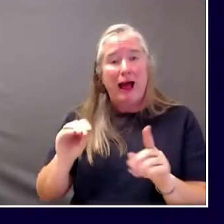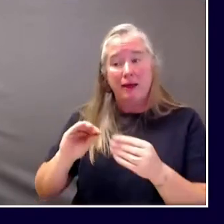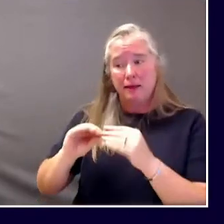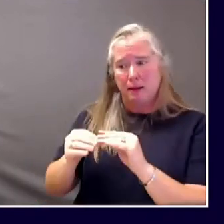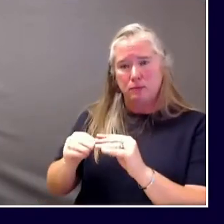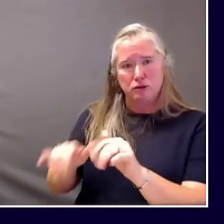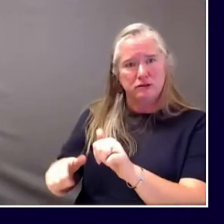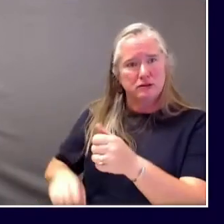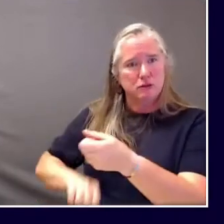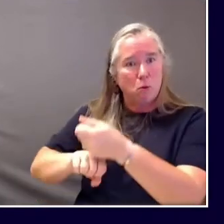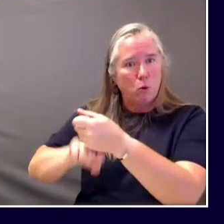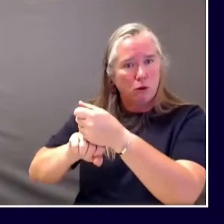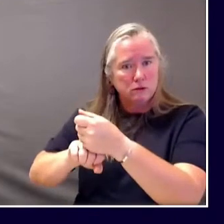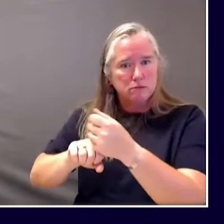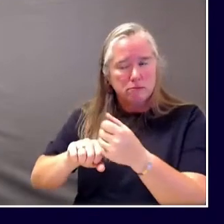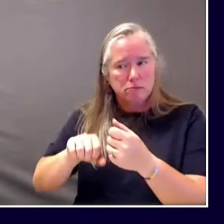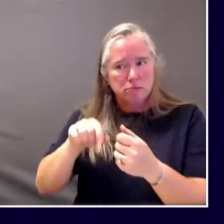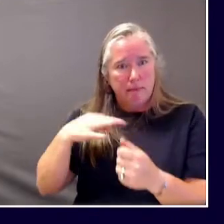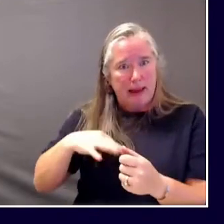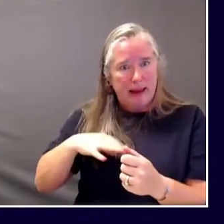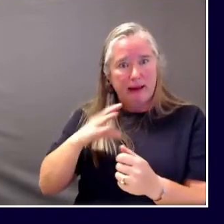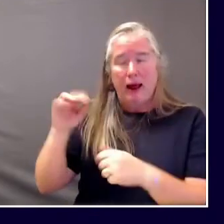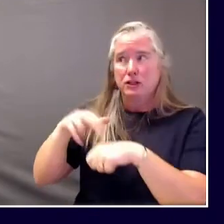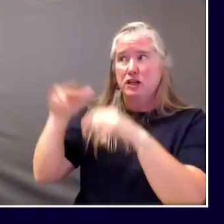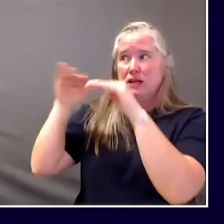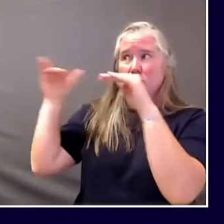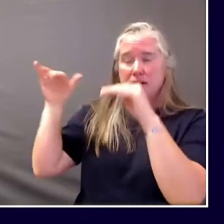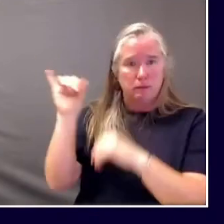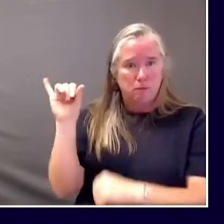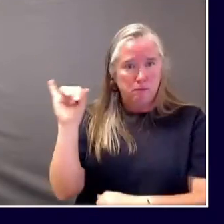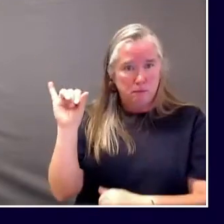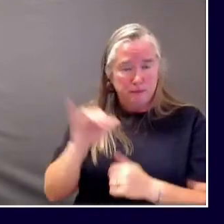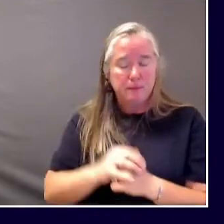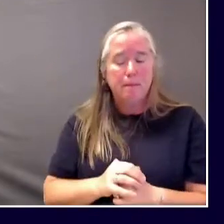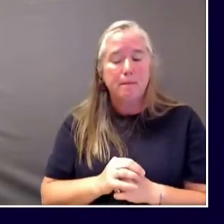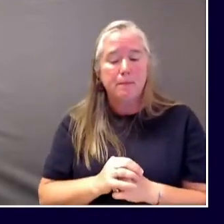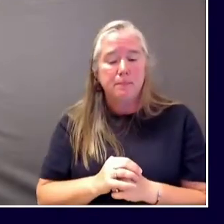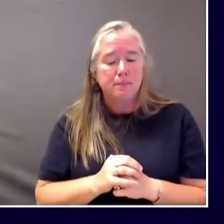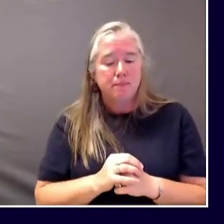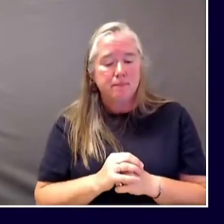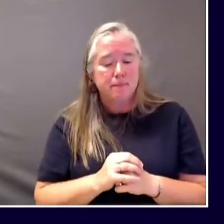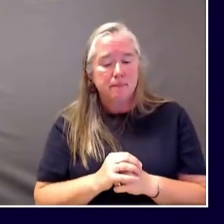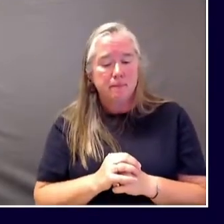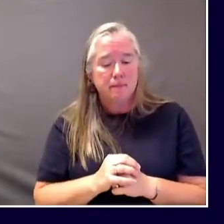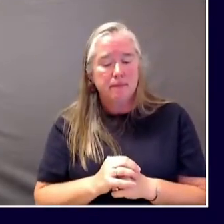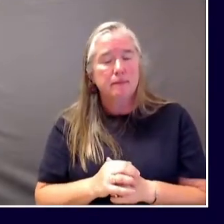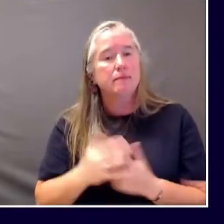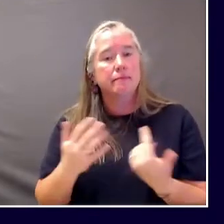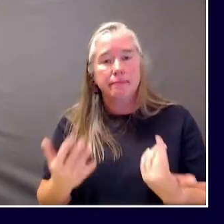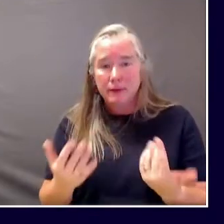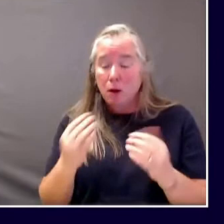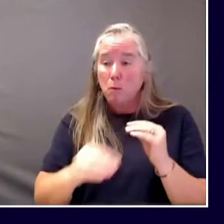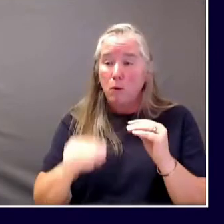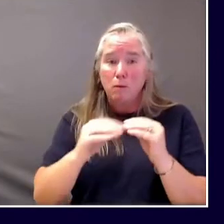have been reported nationally is